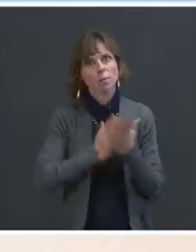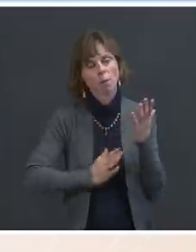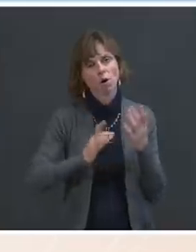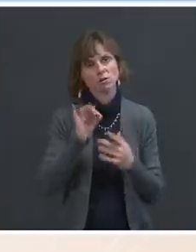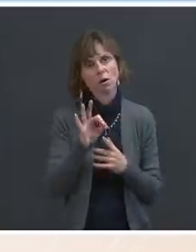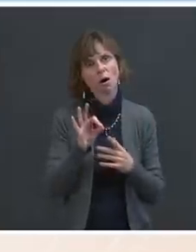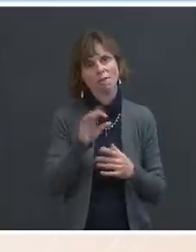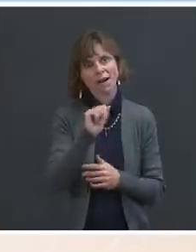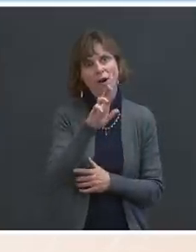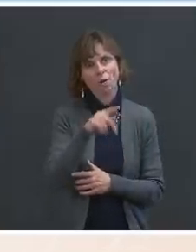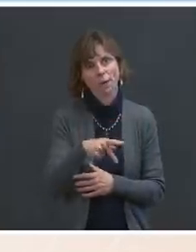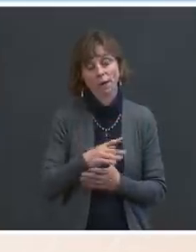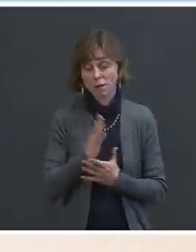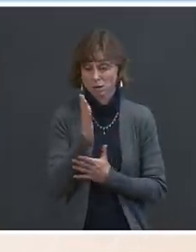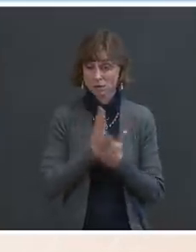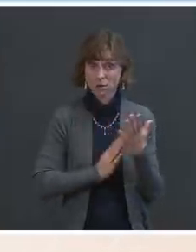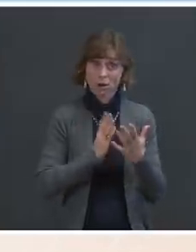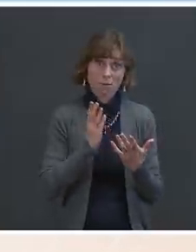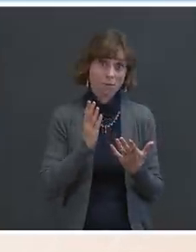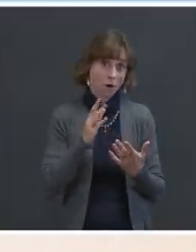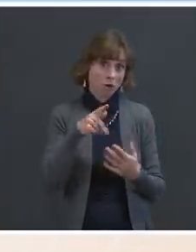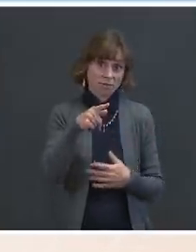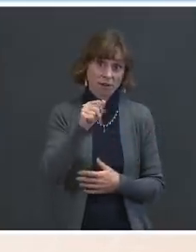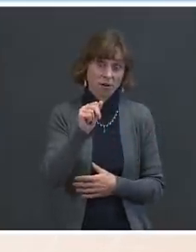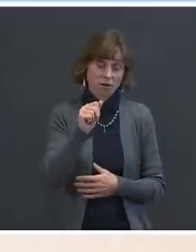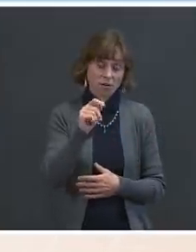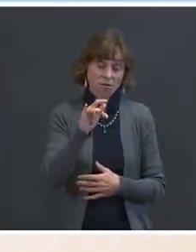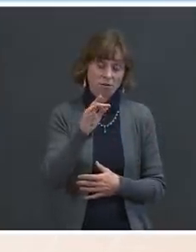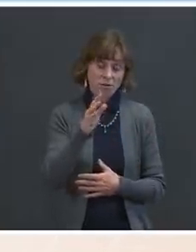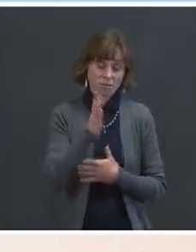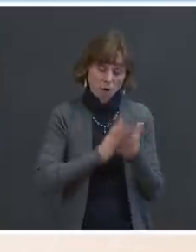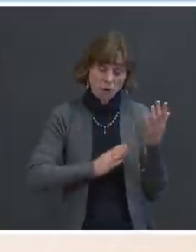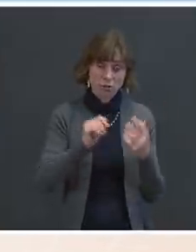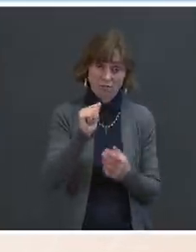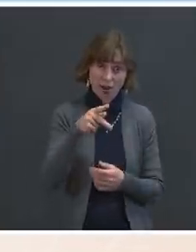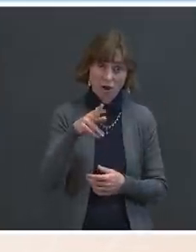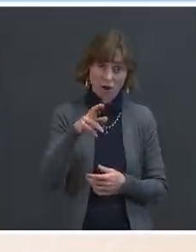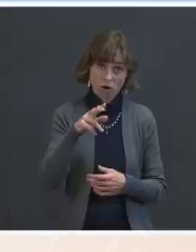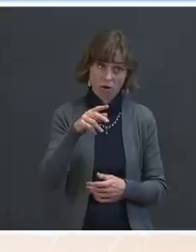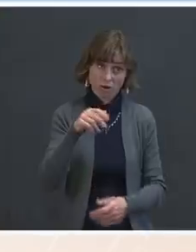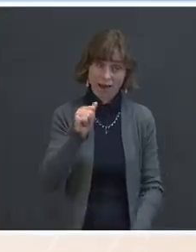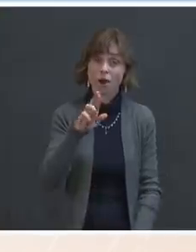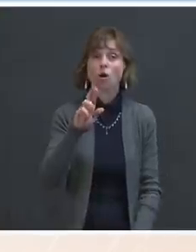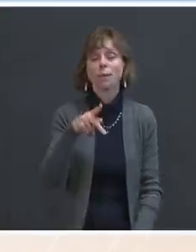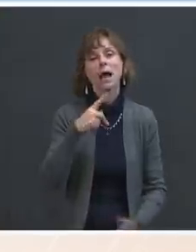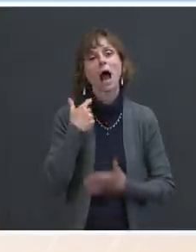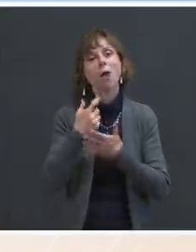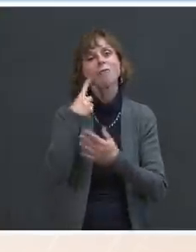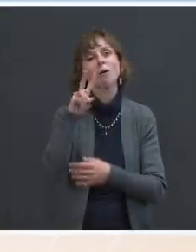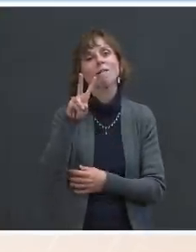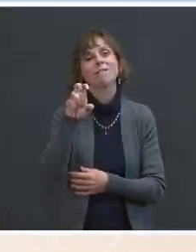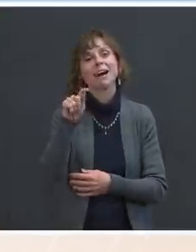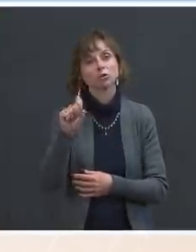There are pieces in this package that, of course, are related to helping veterans. There are pieces of this package that really --